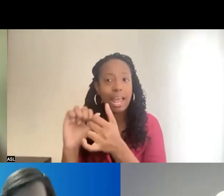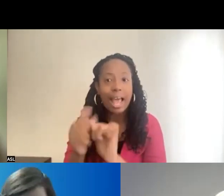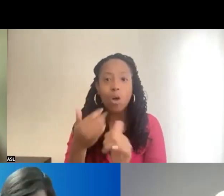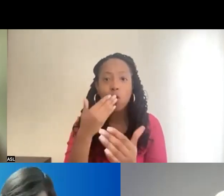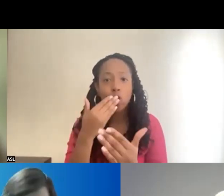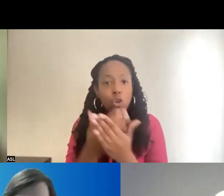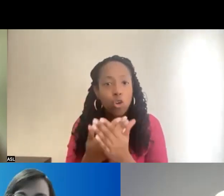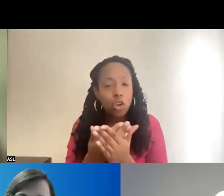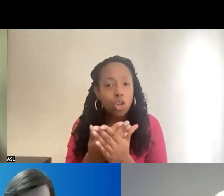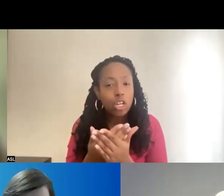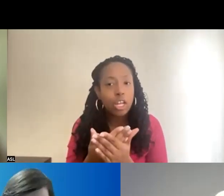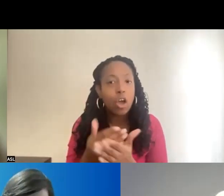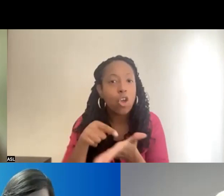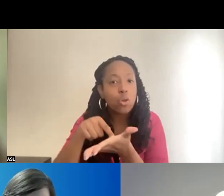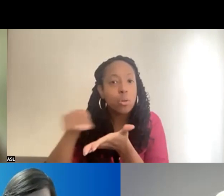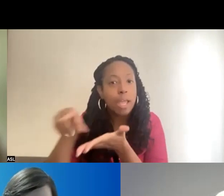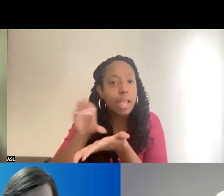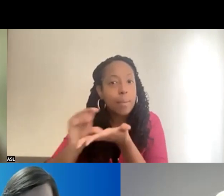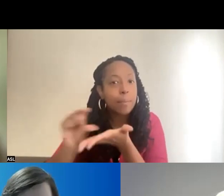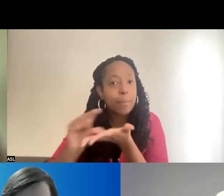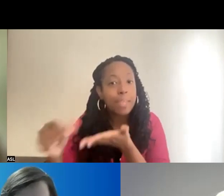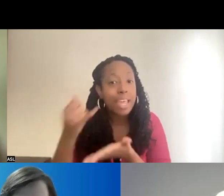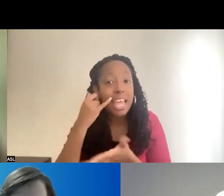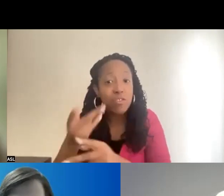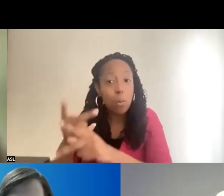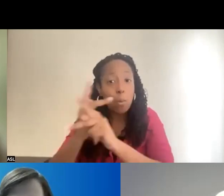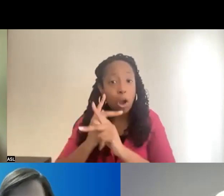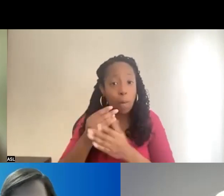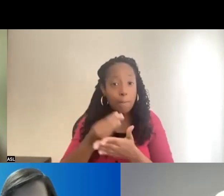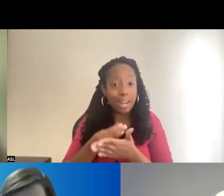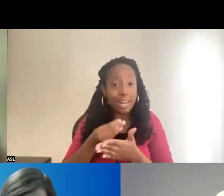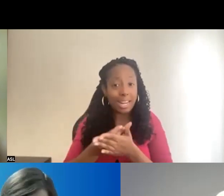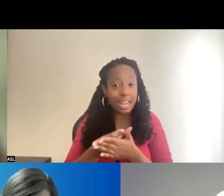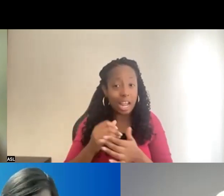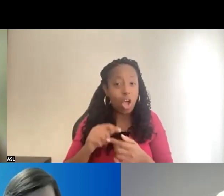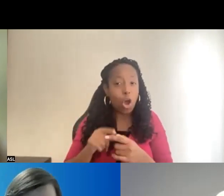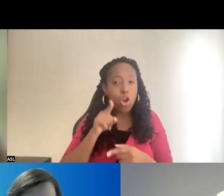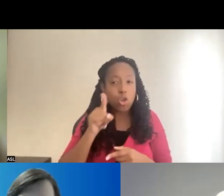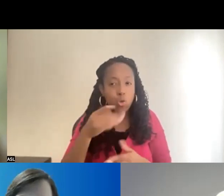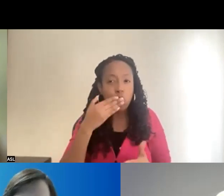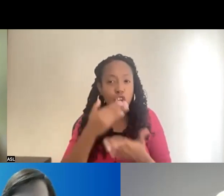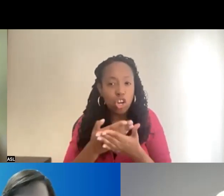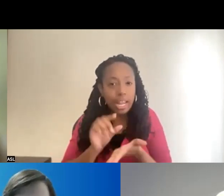back and How likely you are to pay it back so the most well known method of establishing credit is